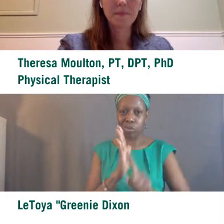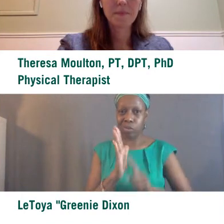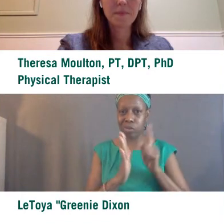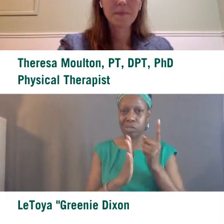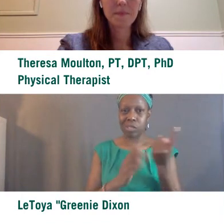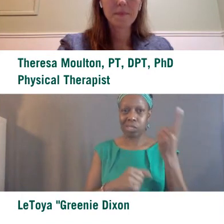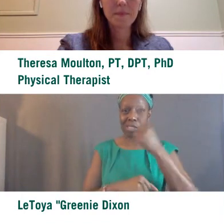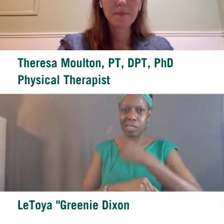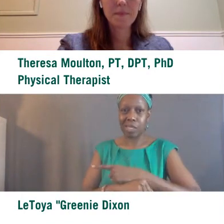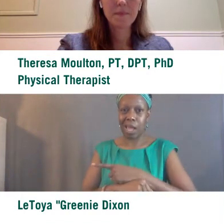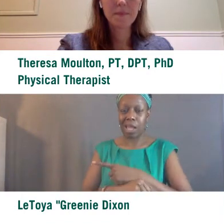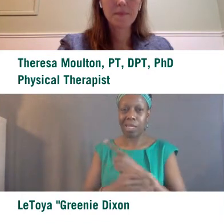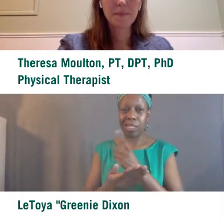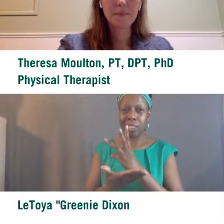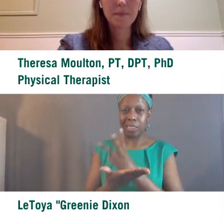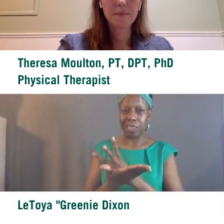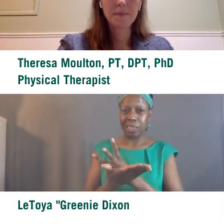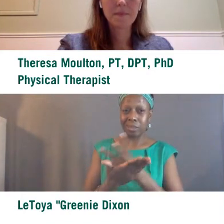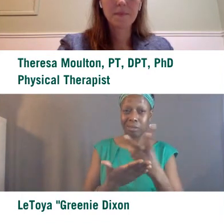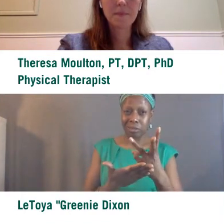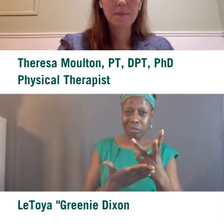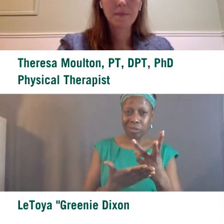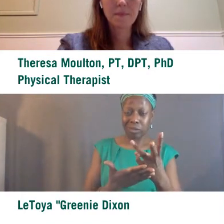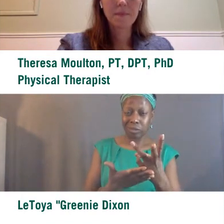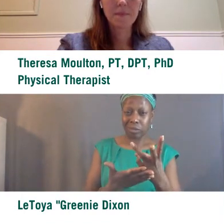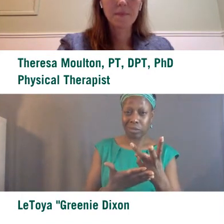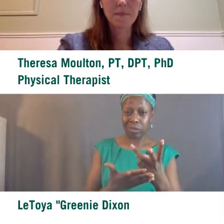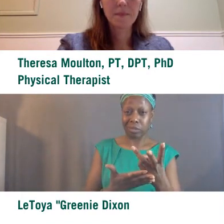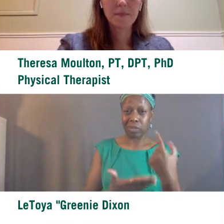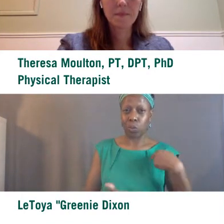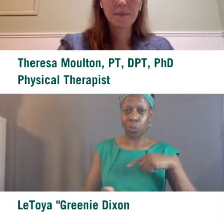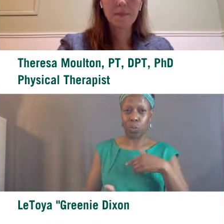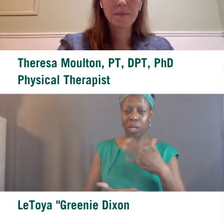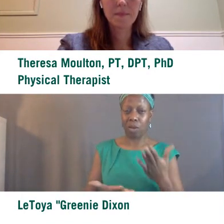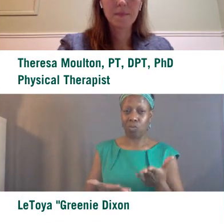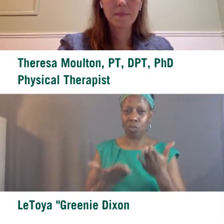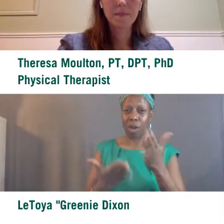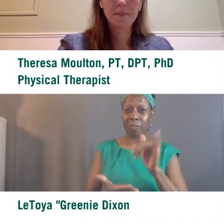And typically we would recommend that after a big change.